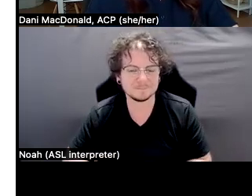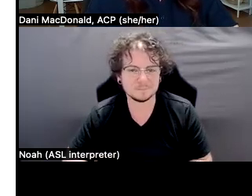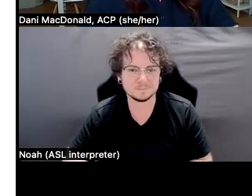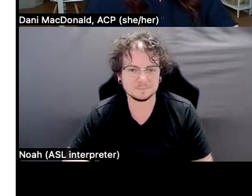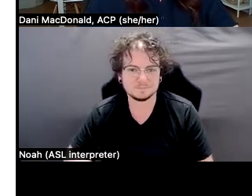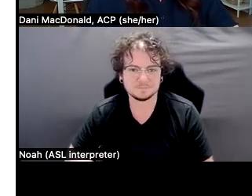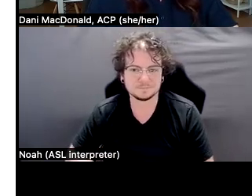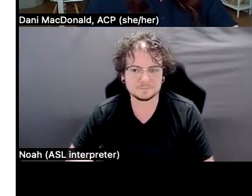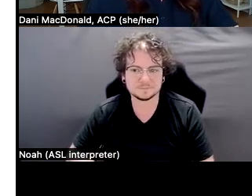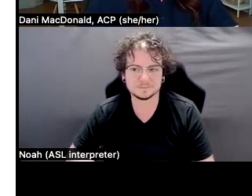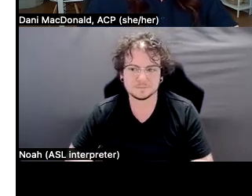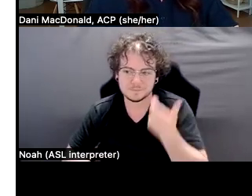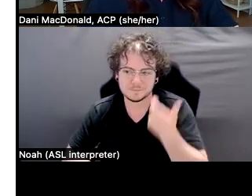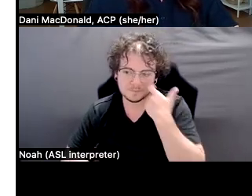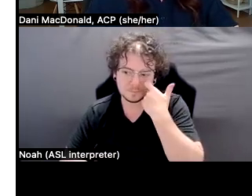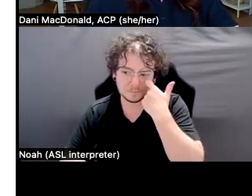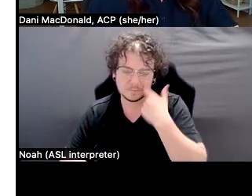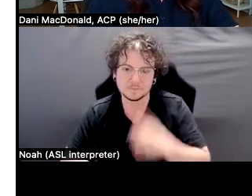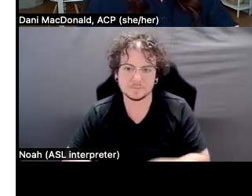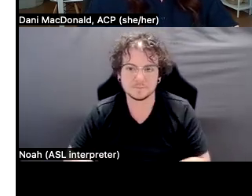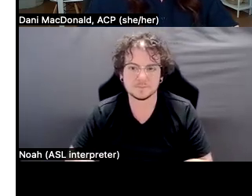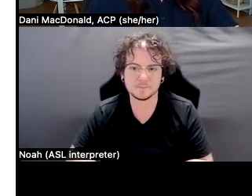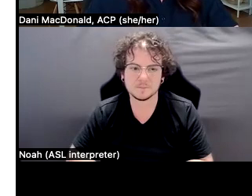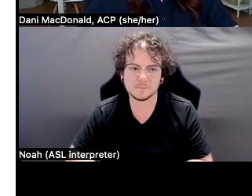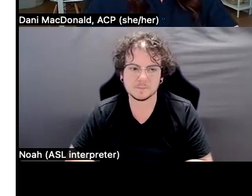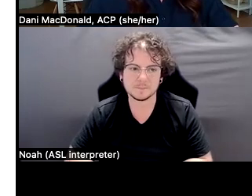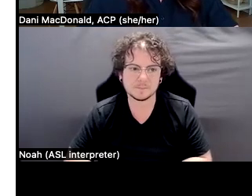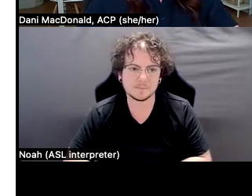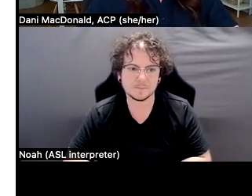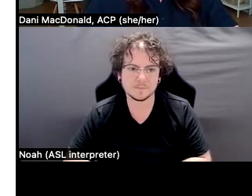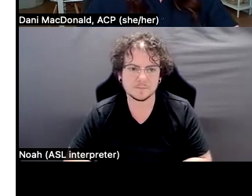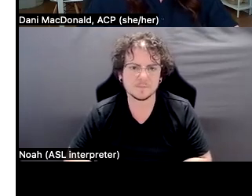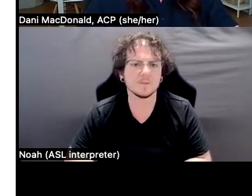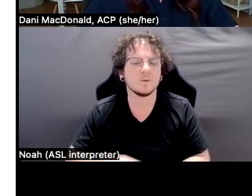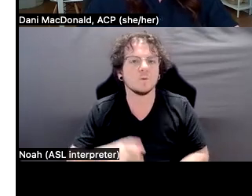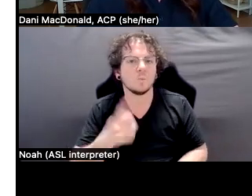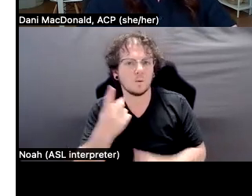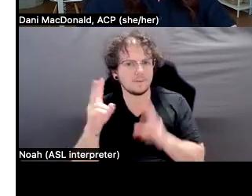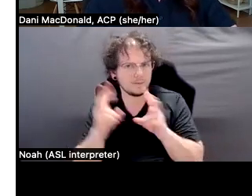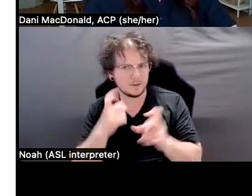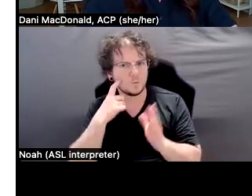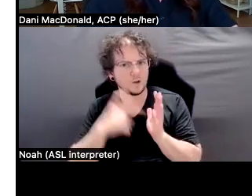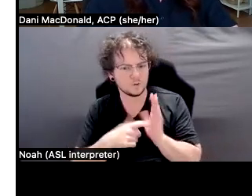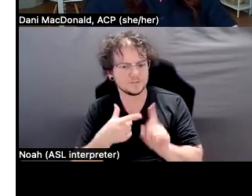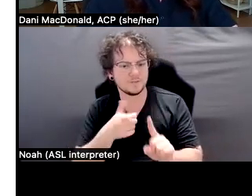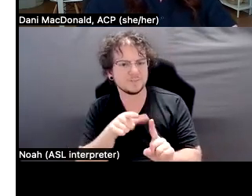Another theme that emerged from the data is that the publishing workforce in Canada